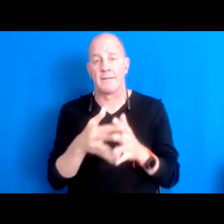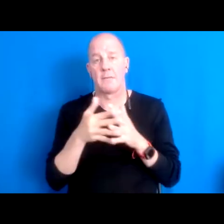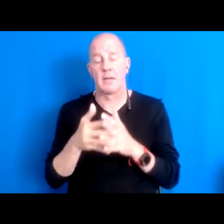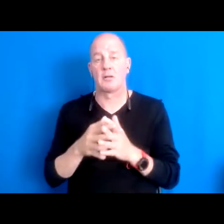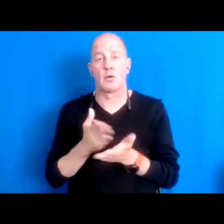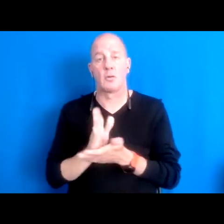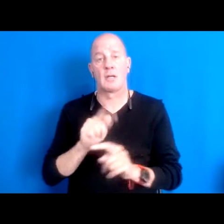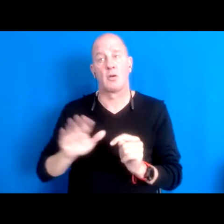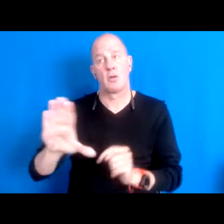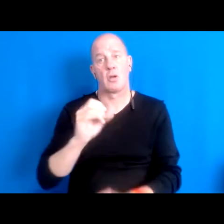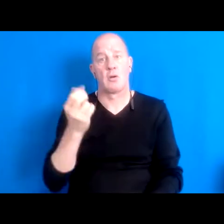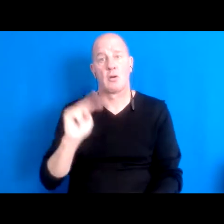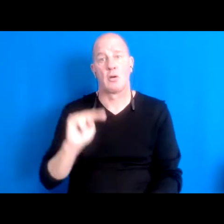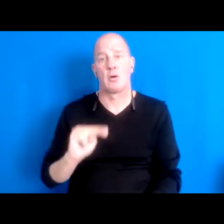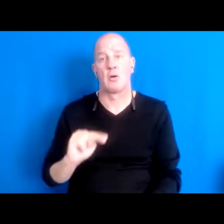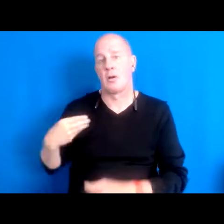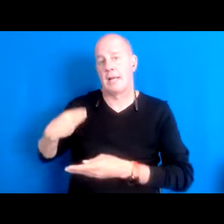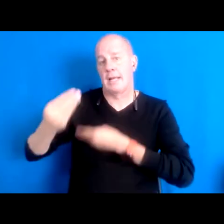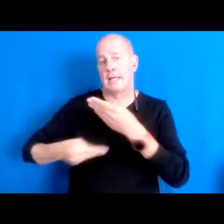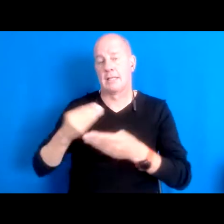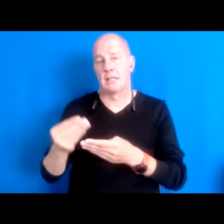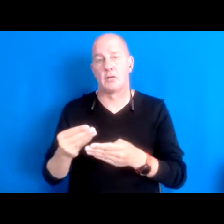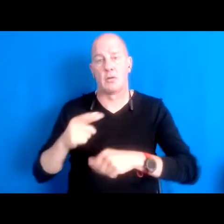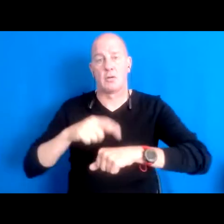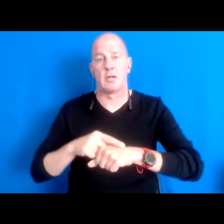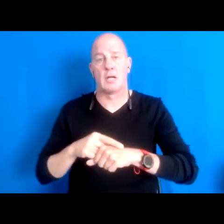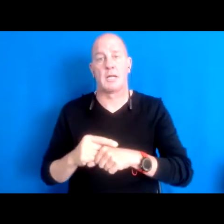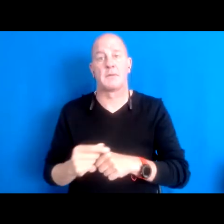remains pass and that was around the time of the.com boom in the Bay Area.